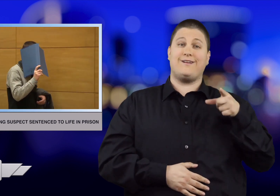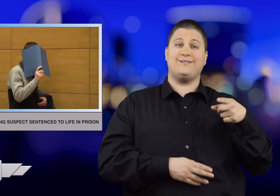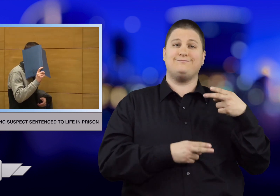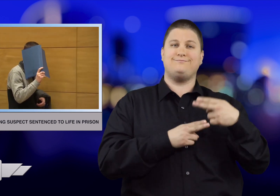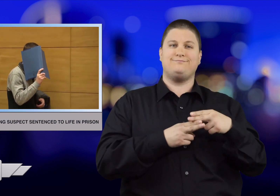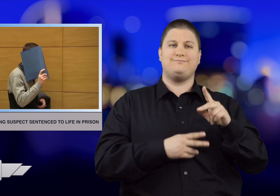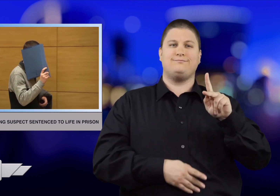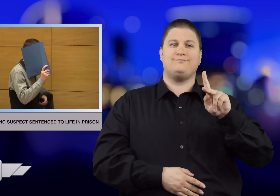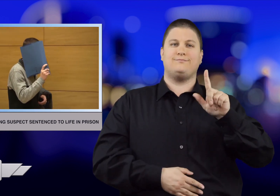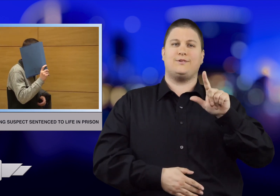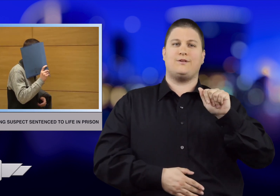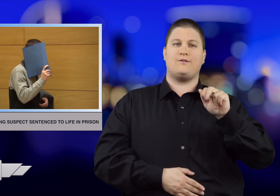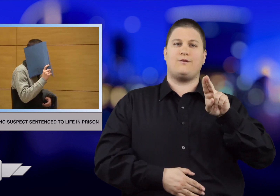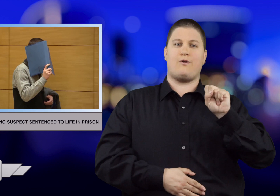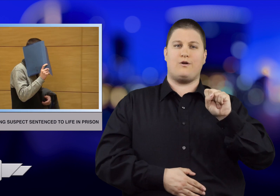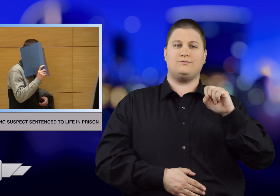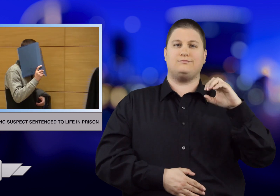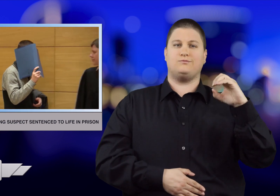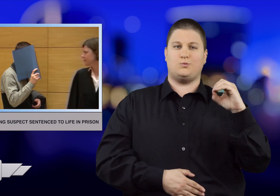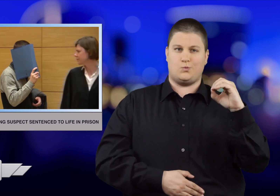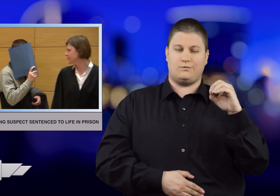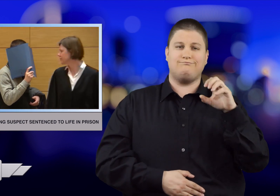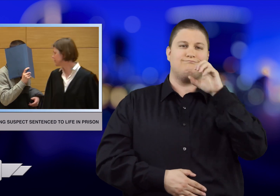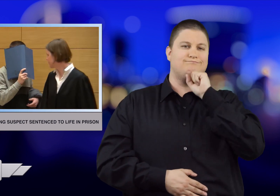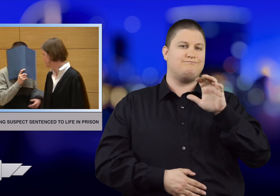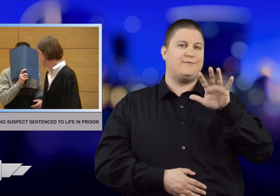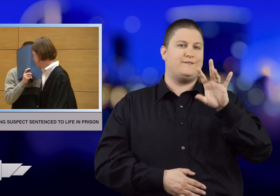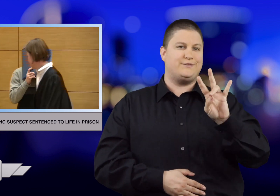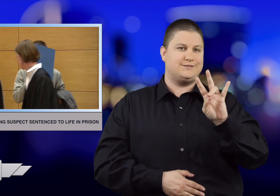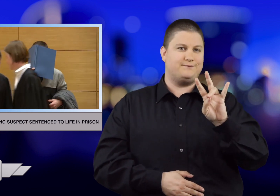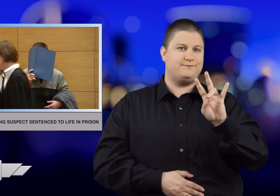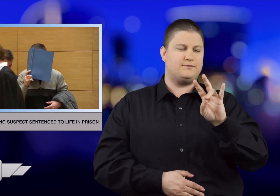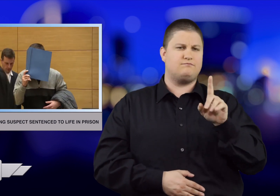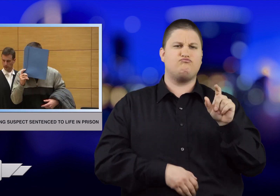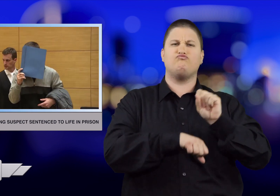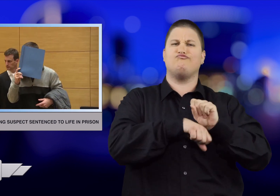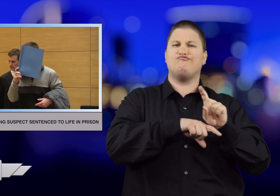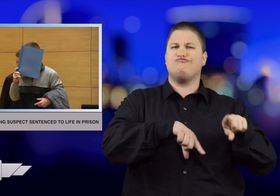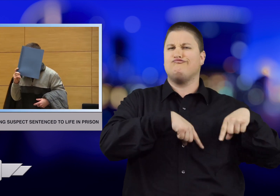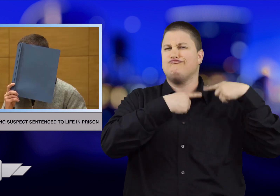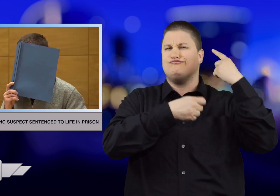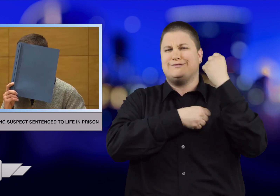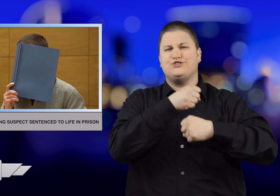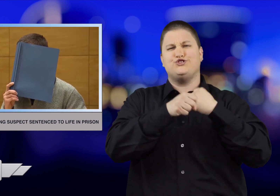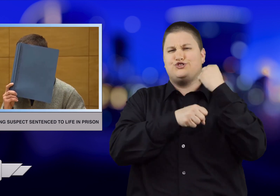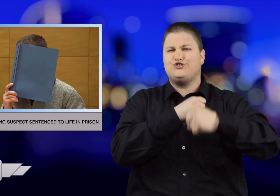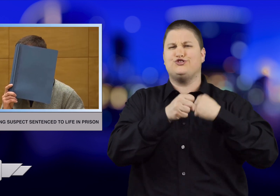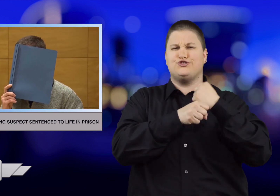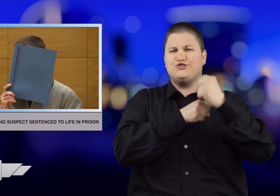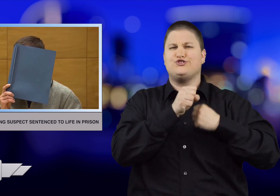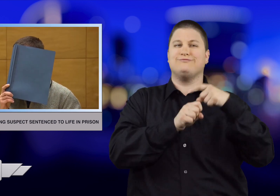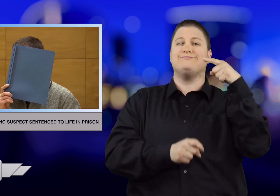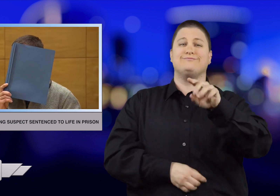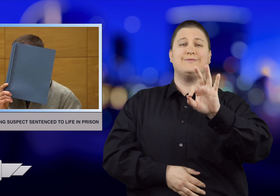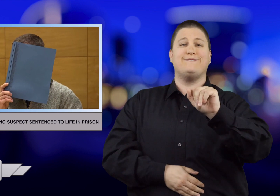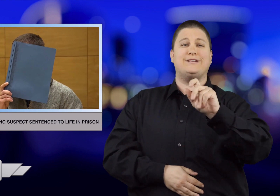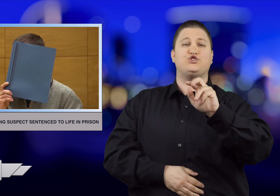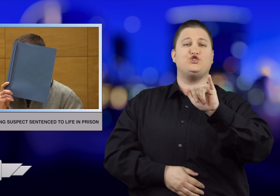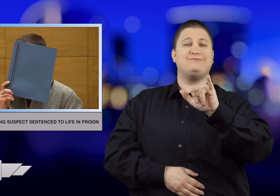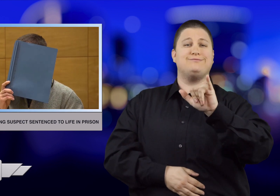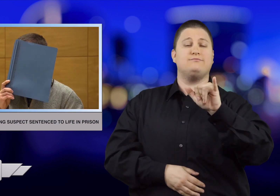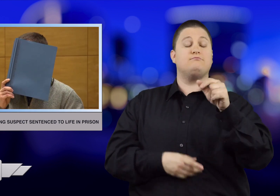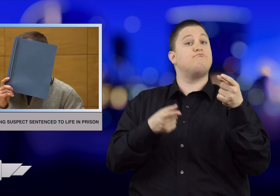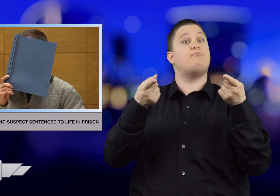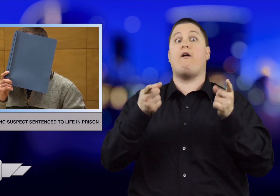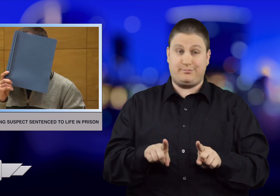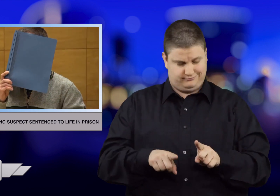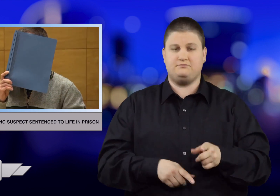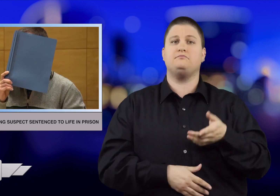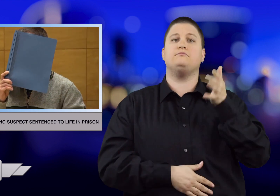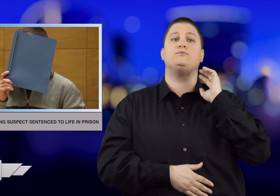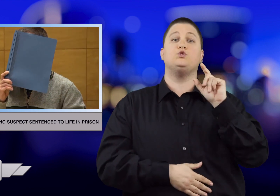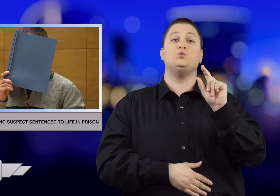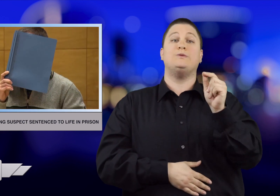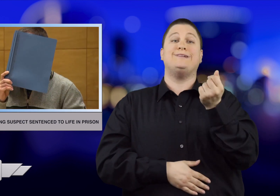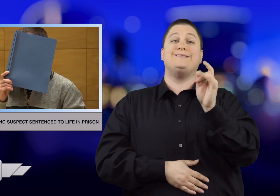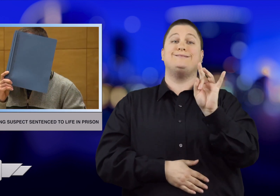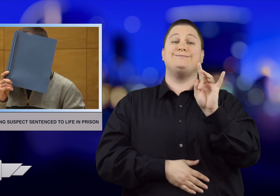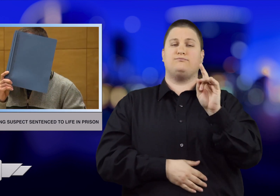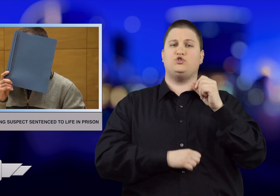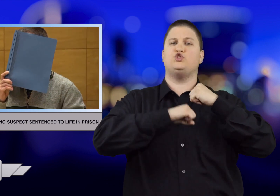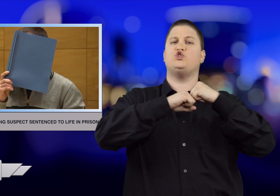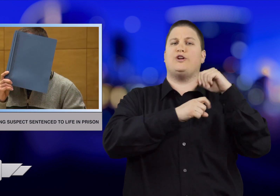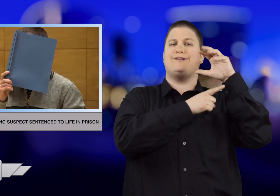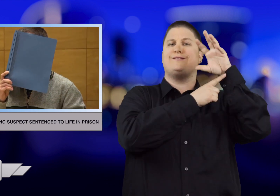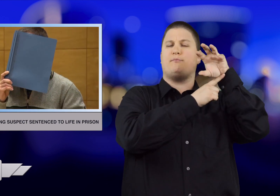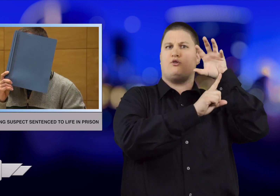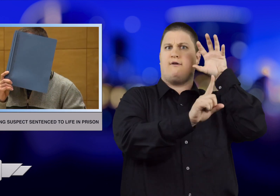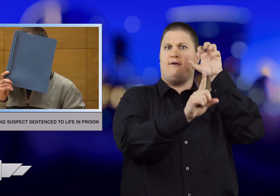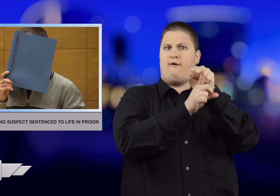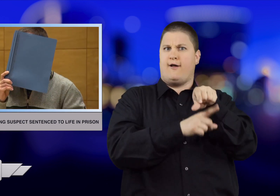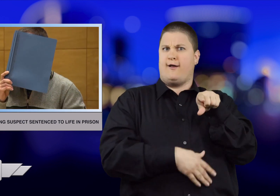In 2018 a 57-year-old man identified as Klaus O was caught on a security camera opening